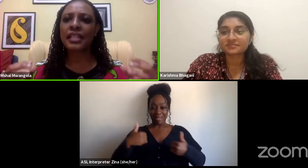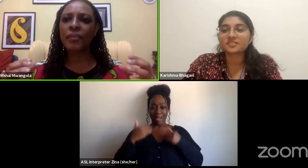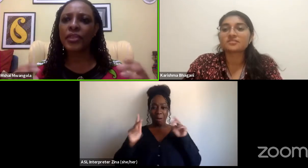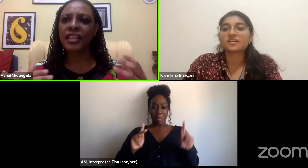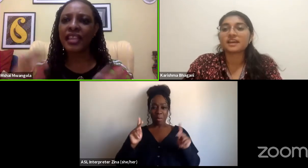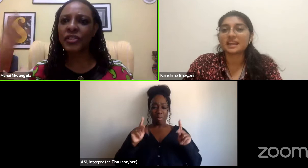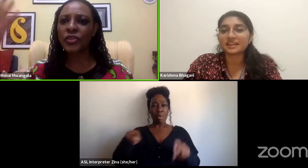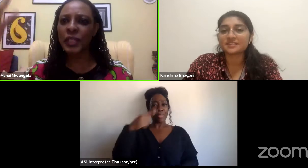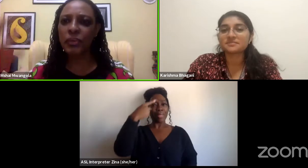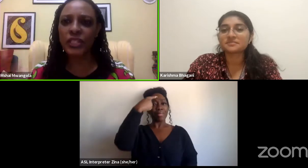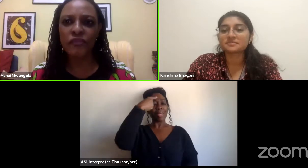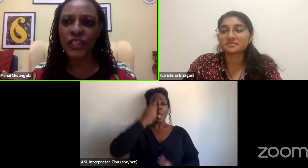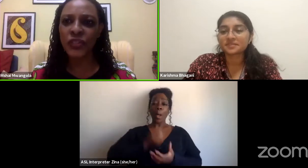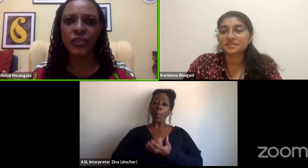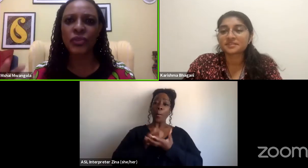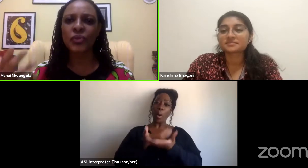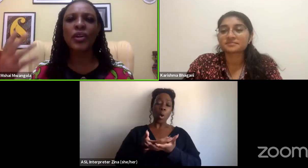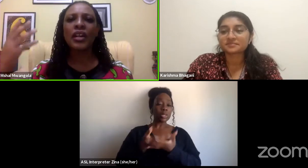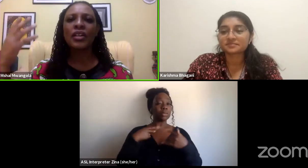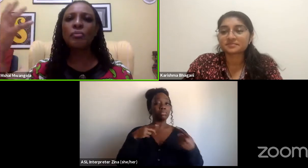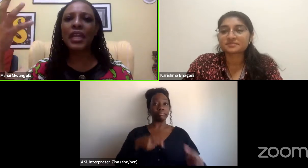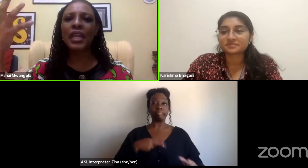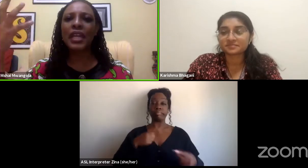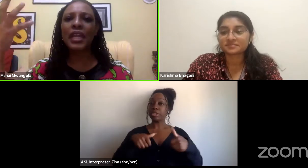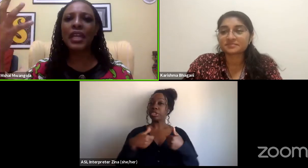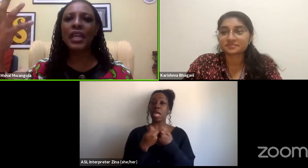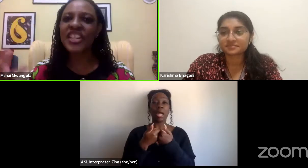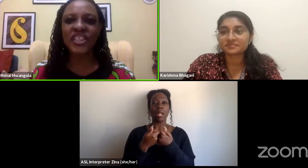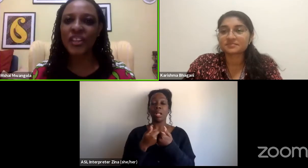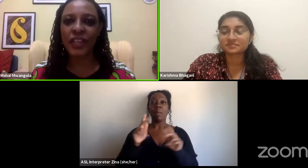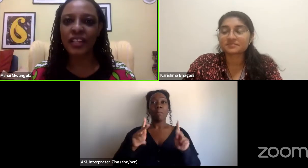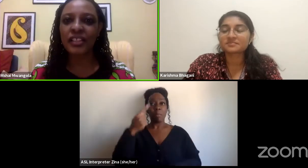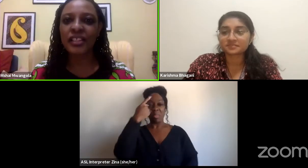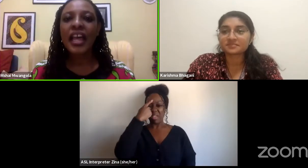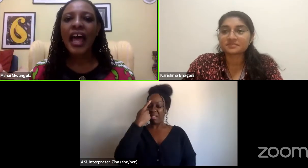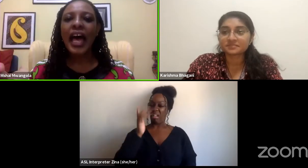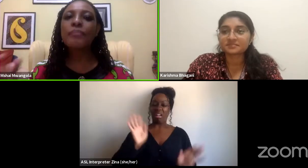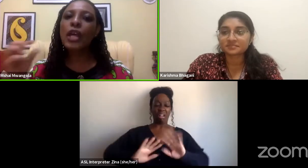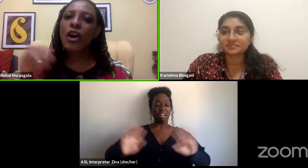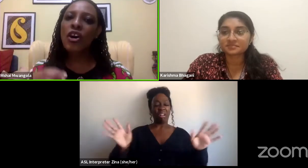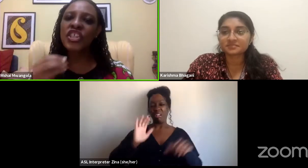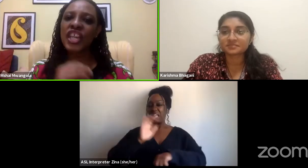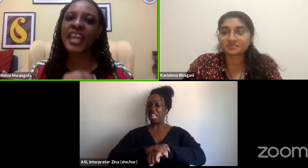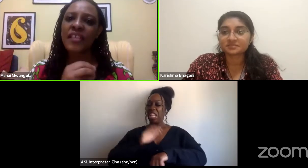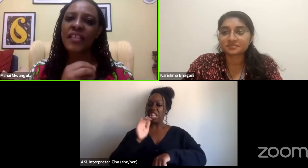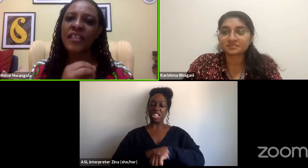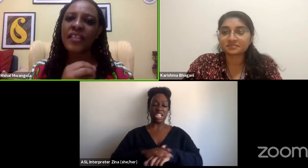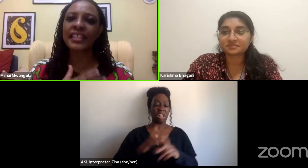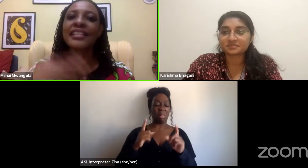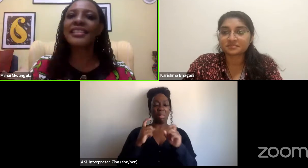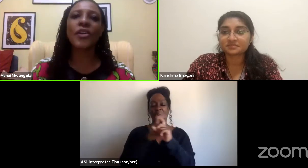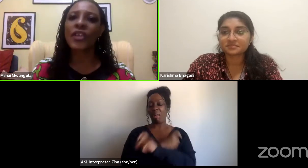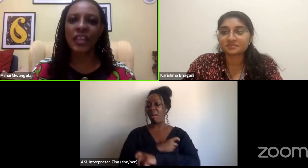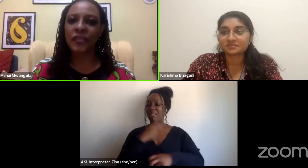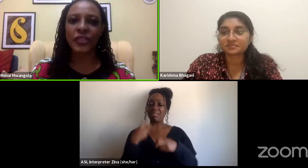something that it's put in front of you to make English difficult. And because she gave us that this is your gift,